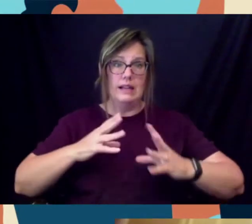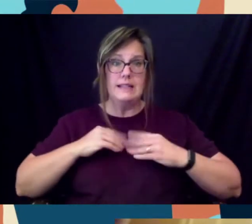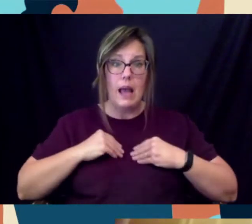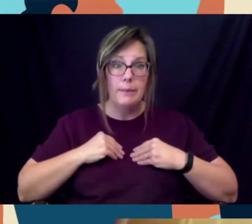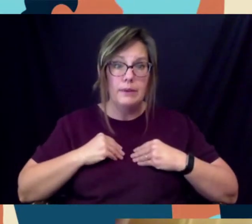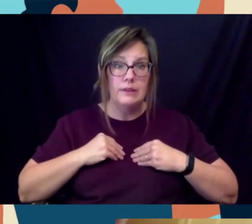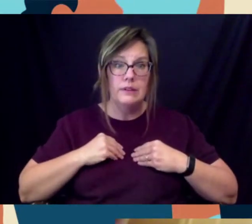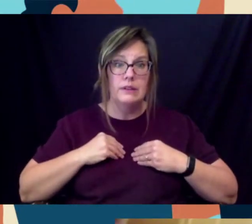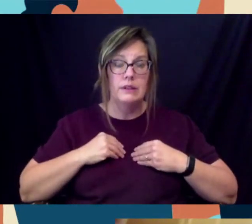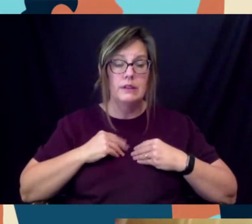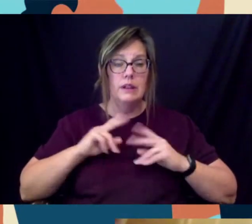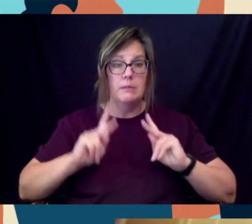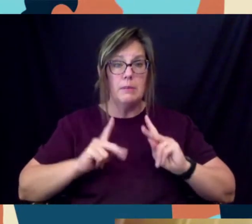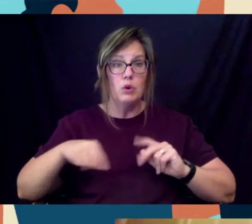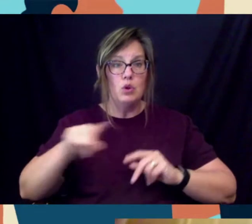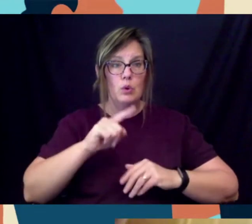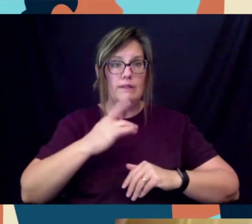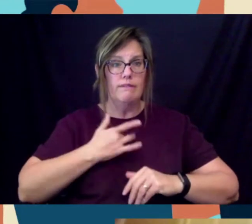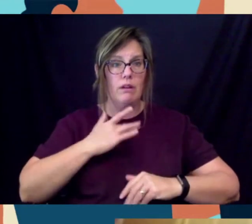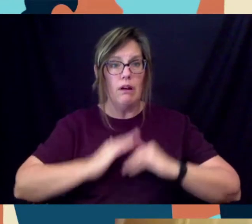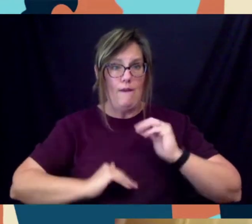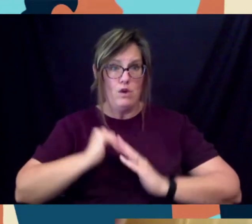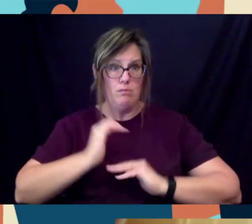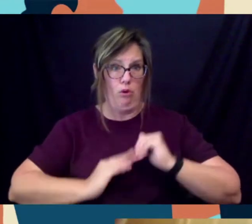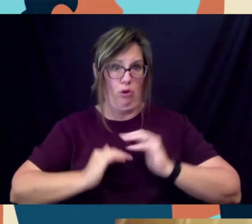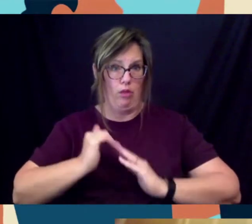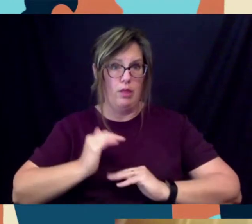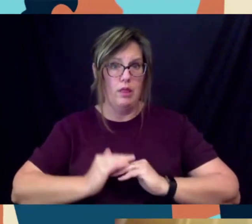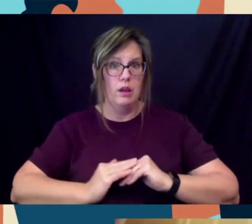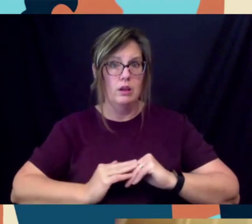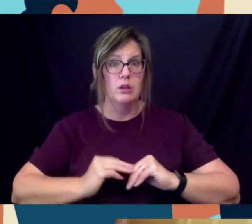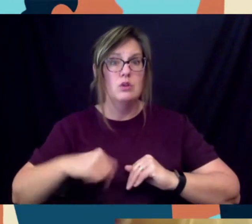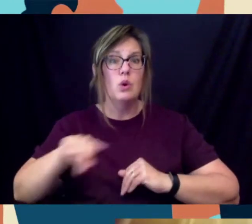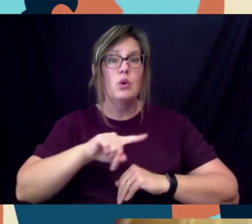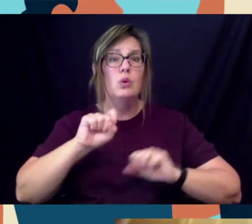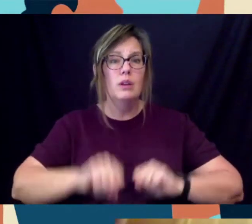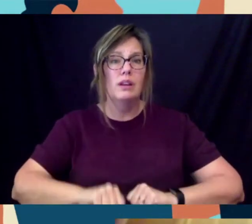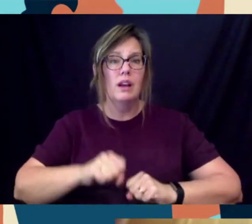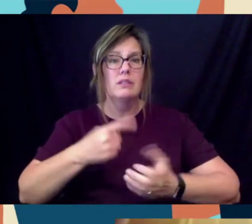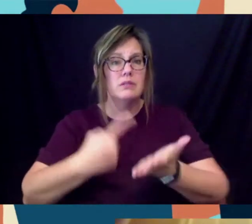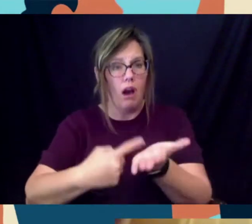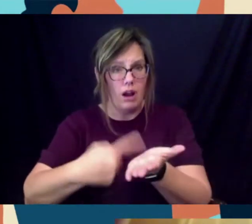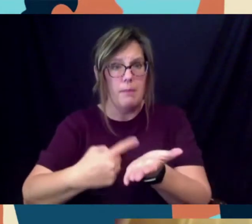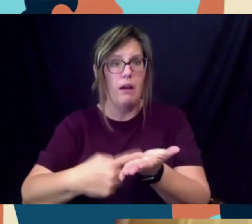can feel comfortable around so that you can talk about these things because i know it's